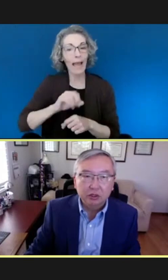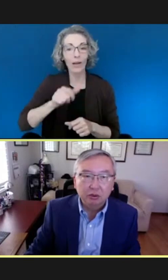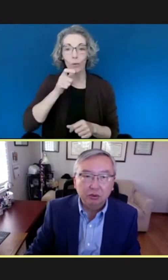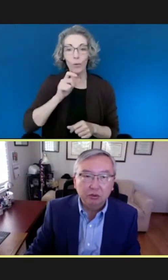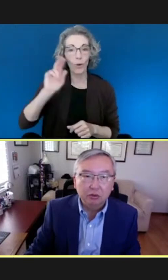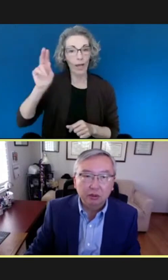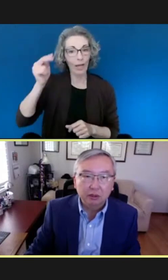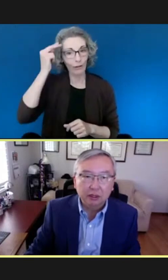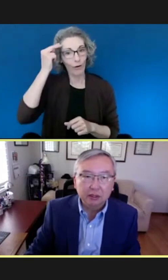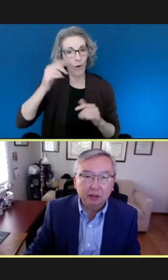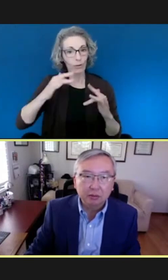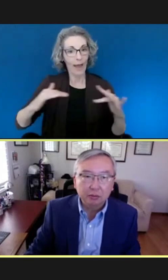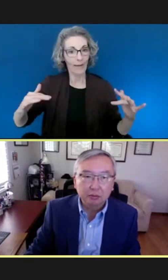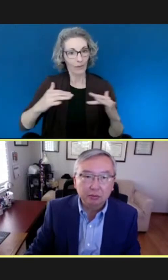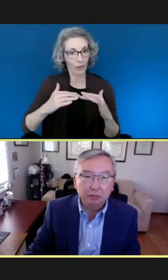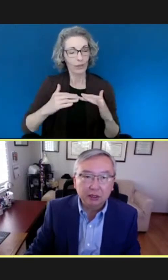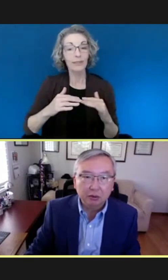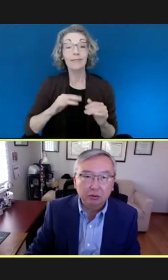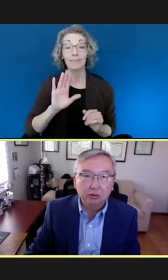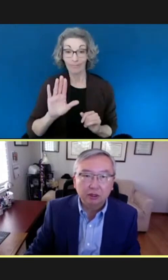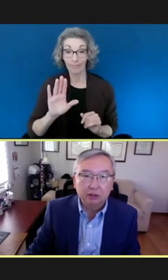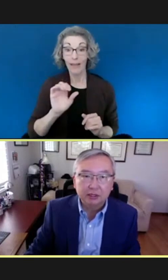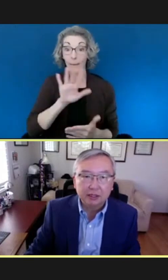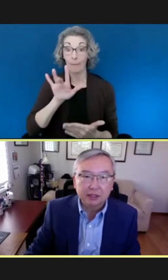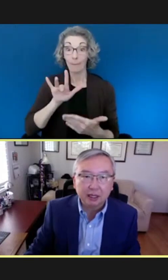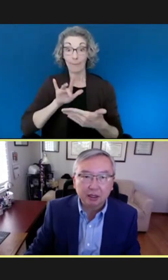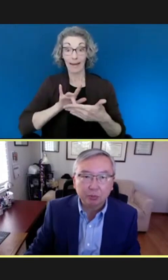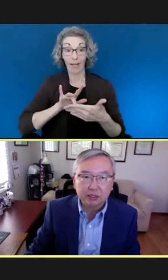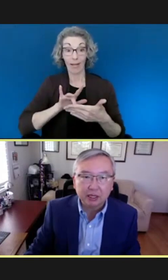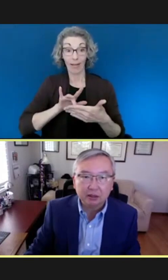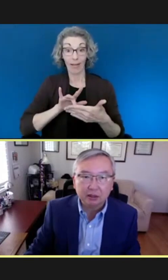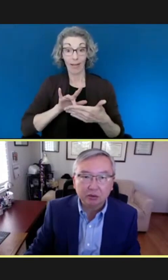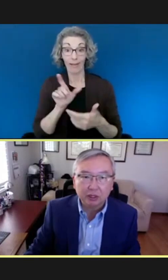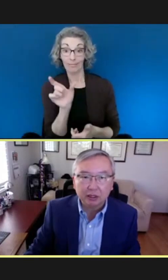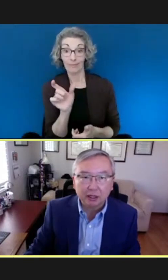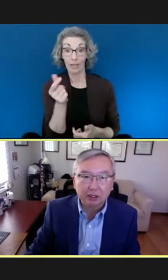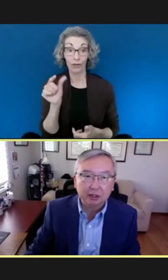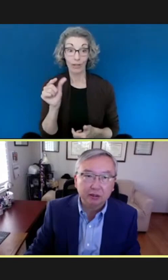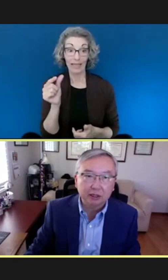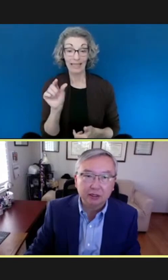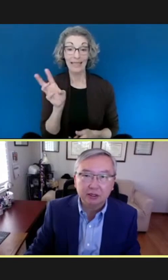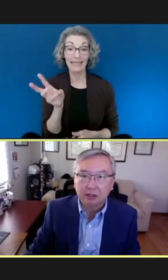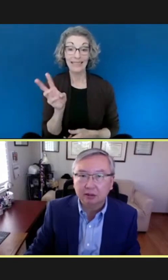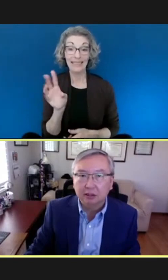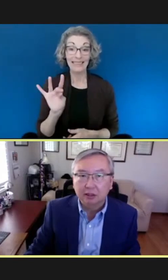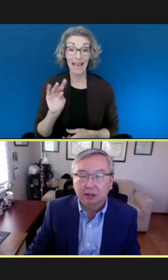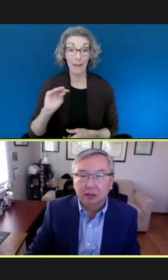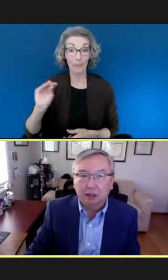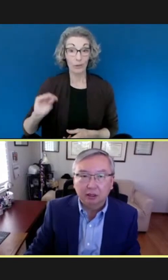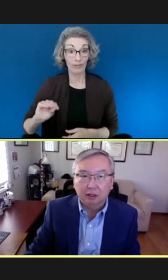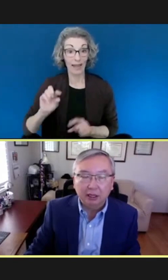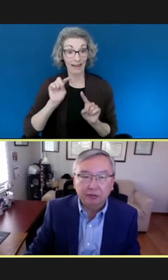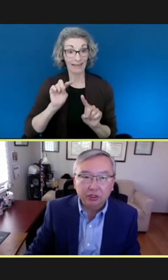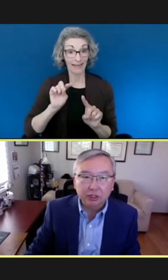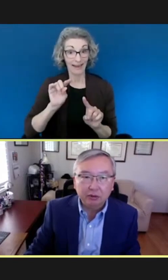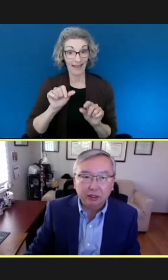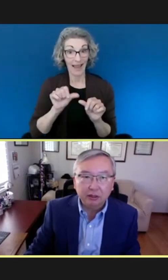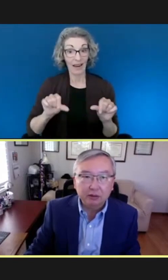So, in the middle 68% the green area is the average area.